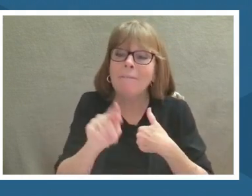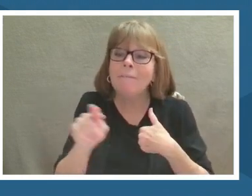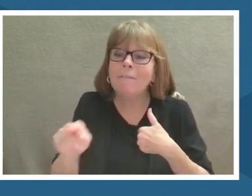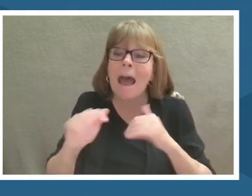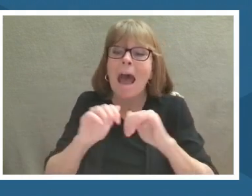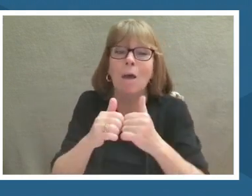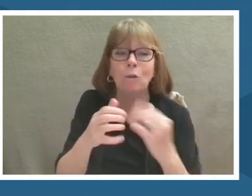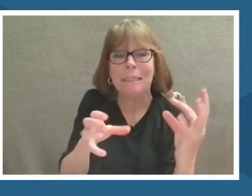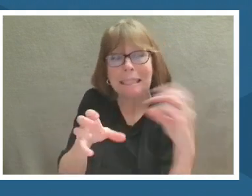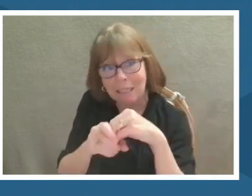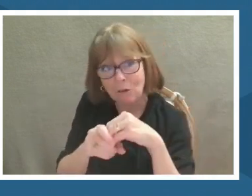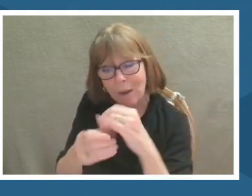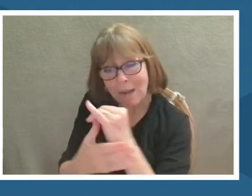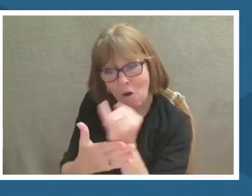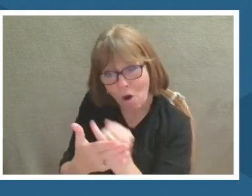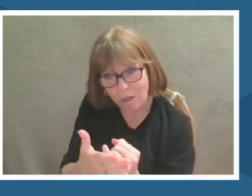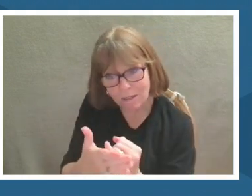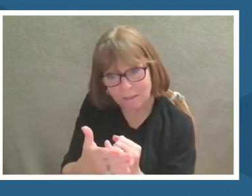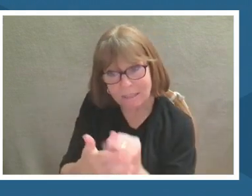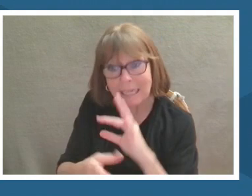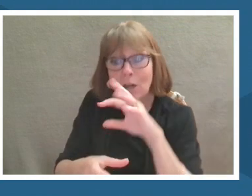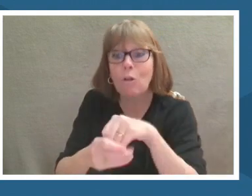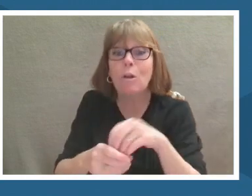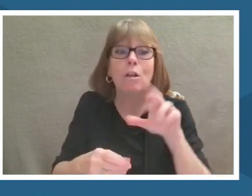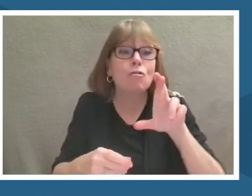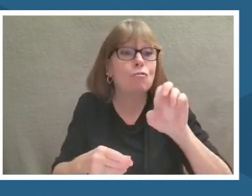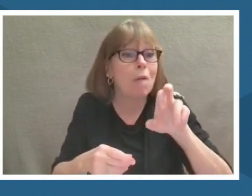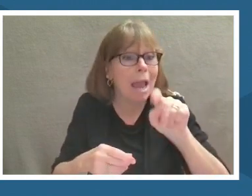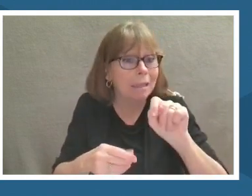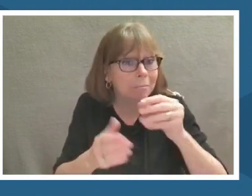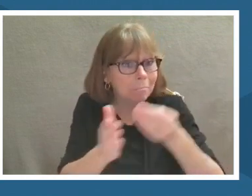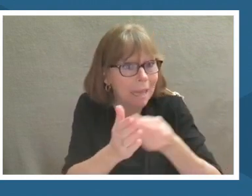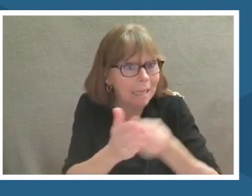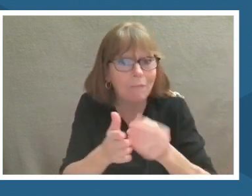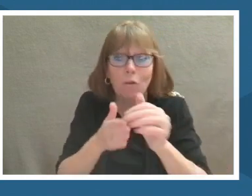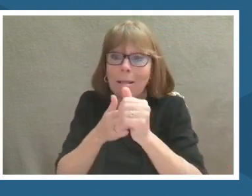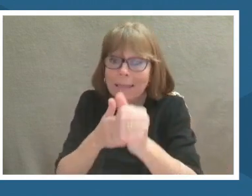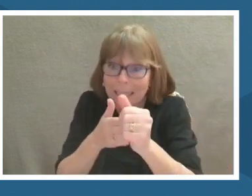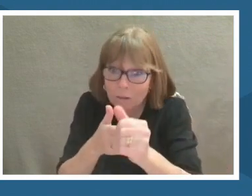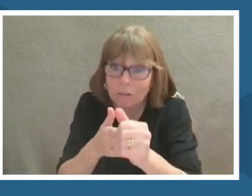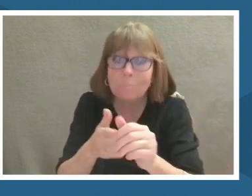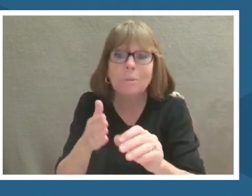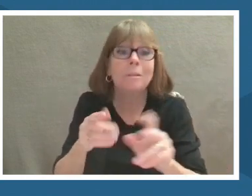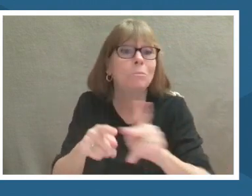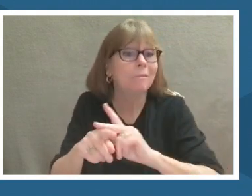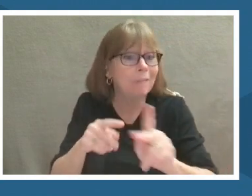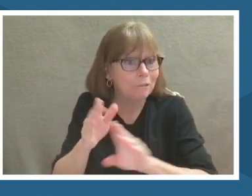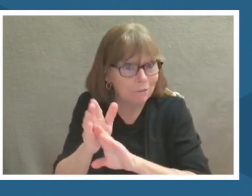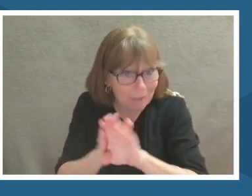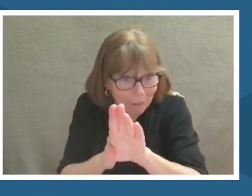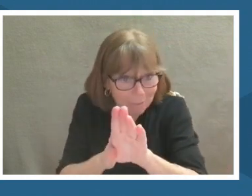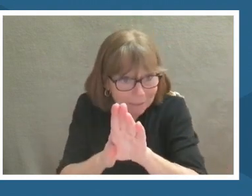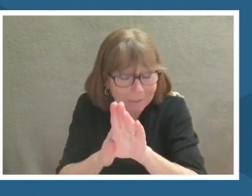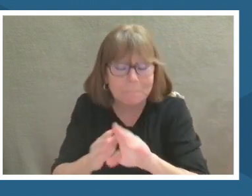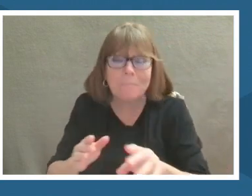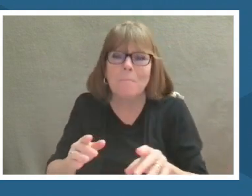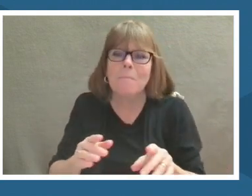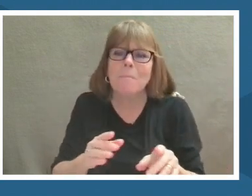and professional development grants but i'll talk a little bit about our other